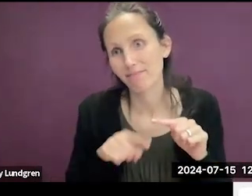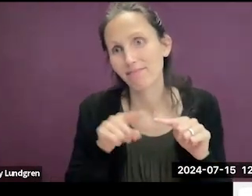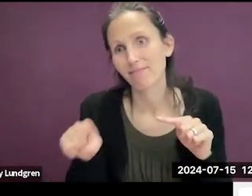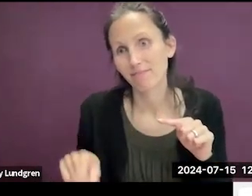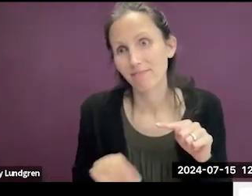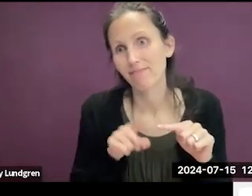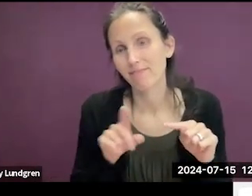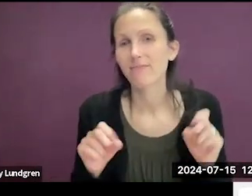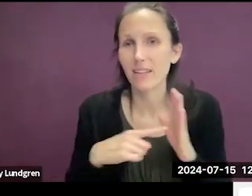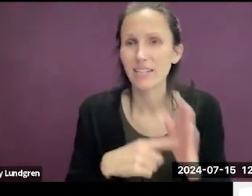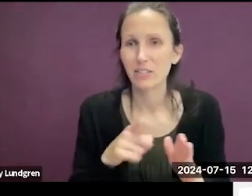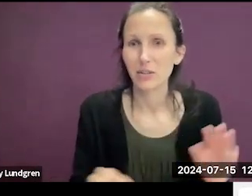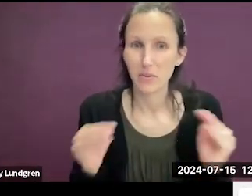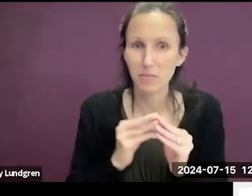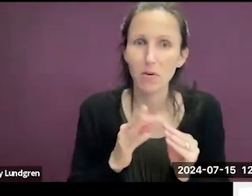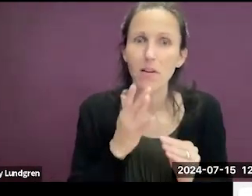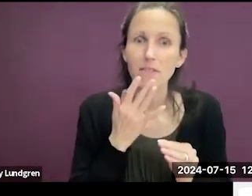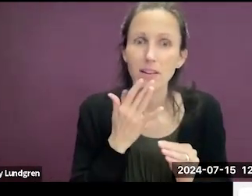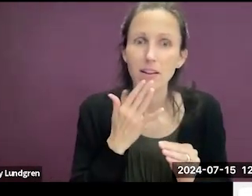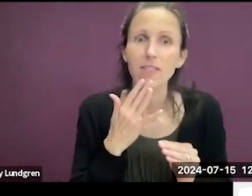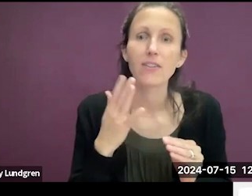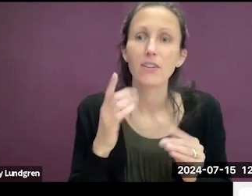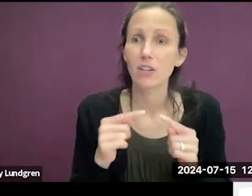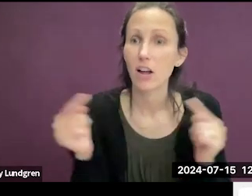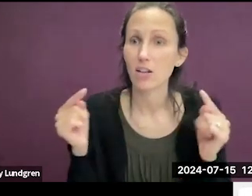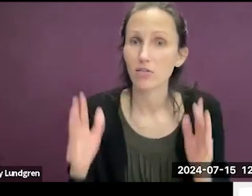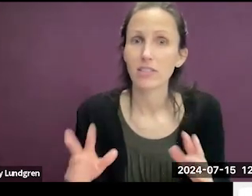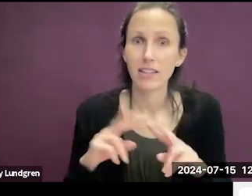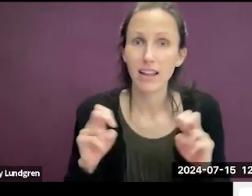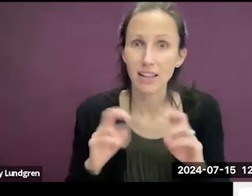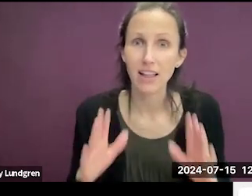of the Colour Contrast Analyzer, which is here.